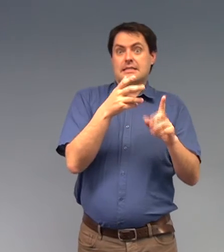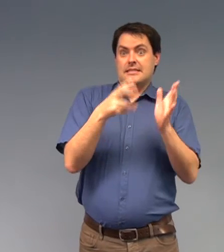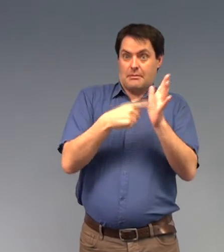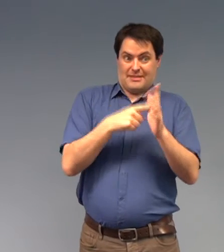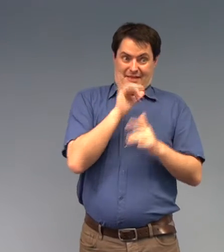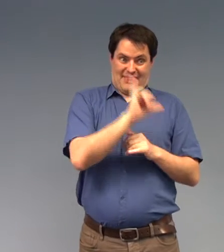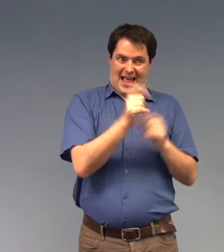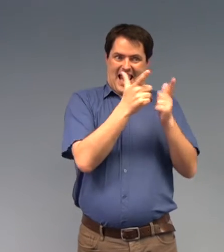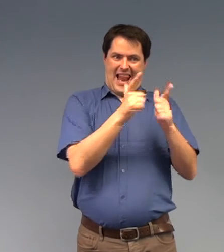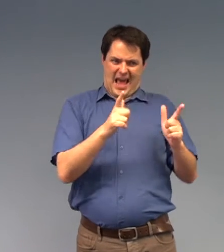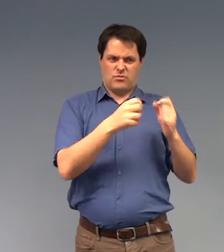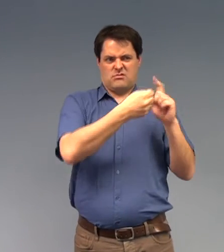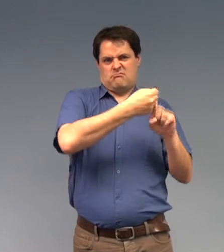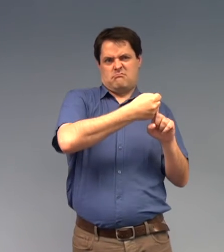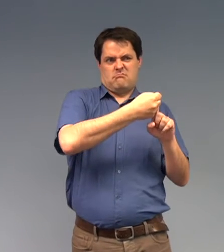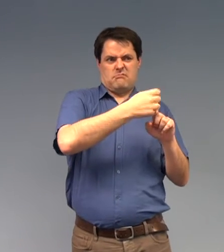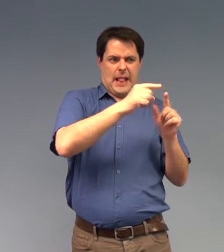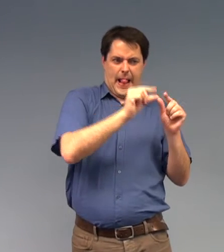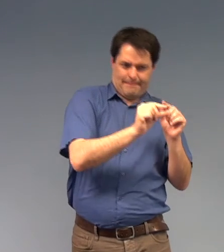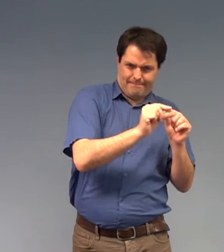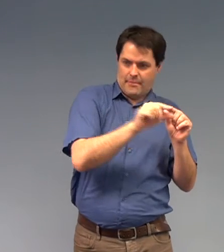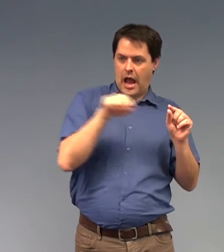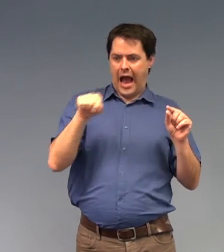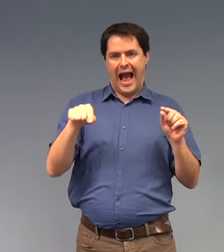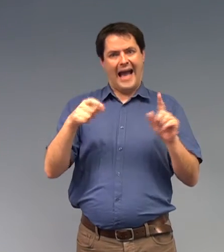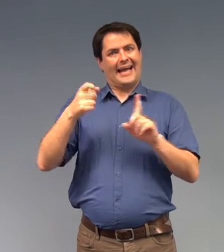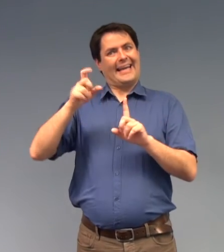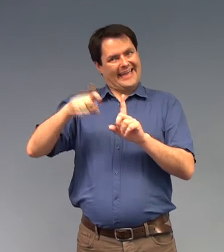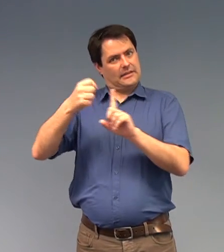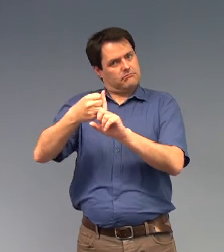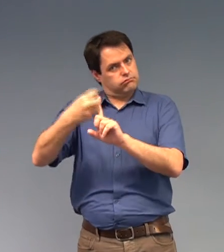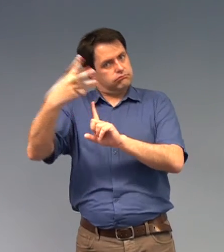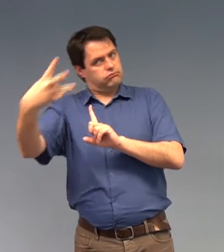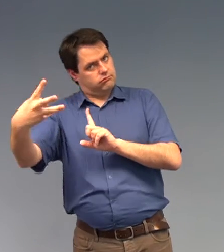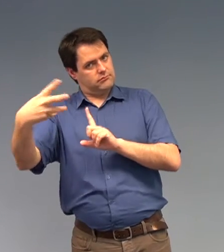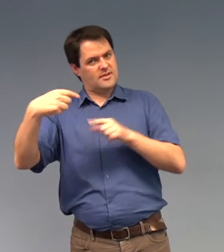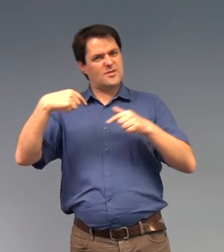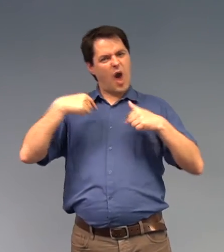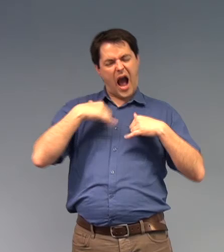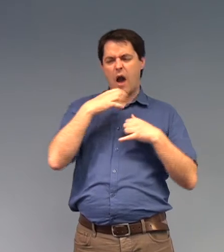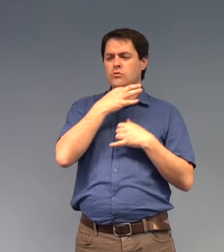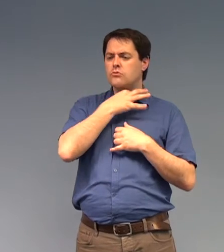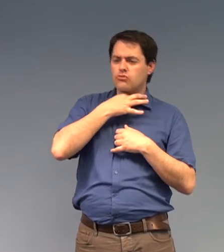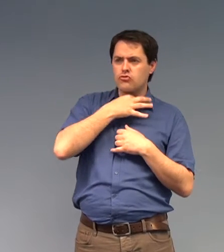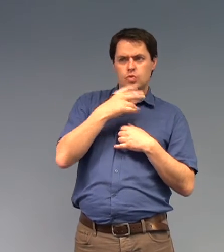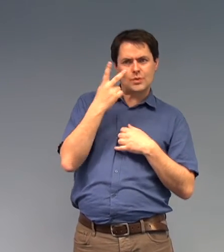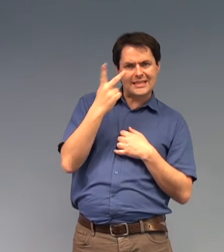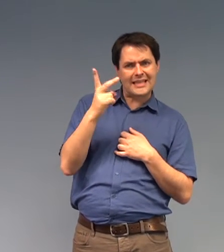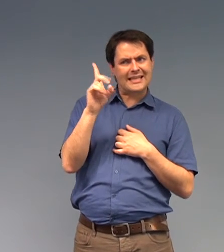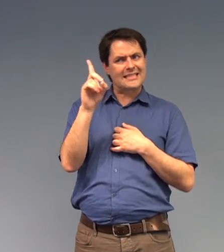But sometimes, the semantic representation by a very small form